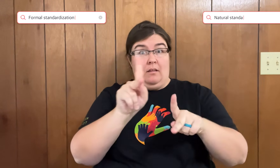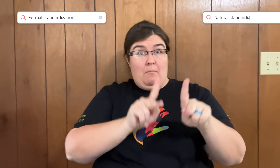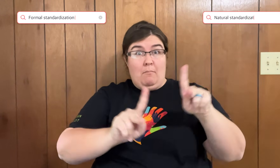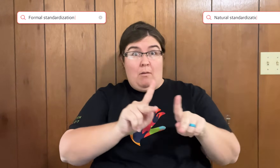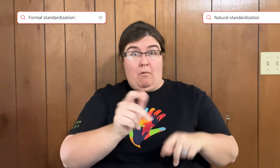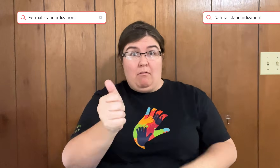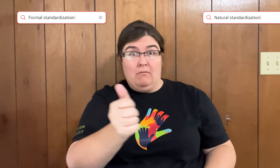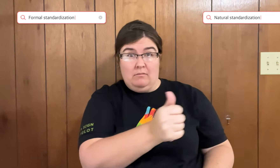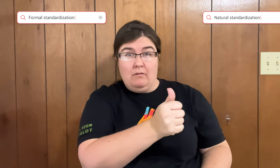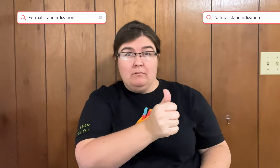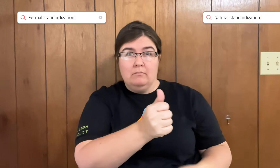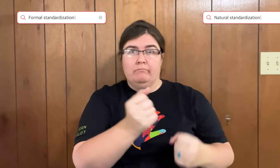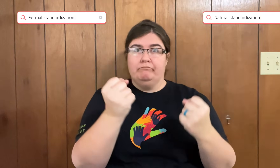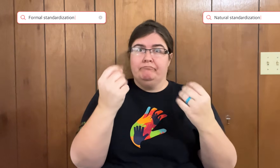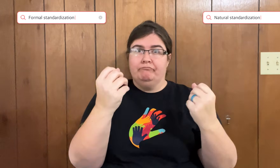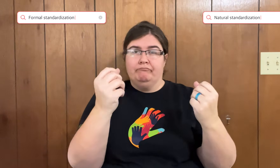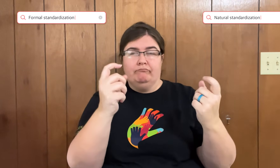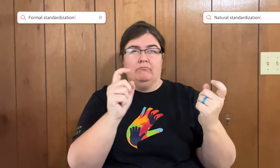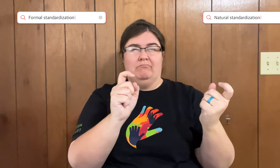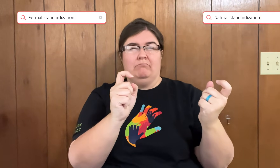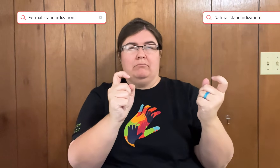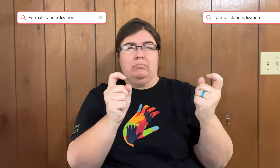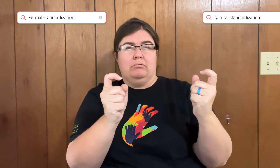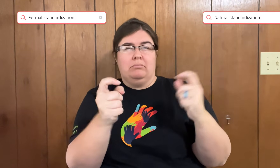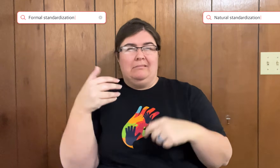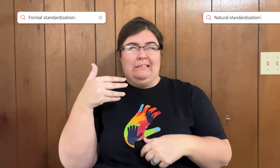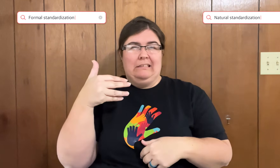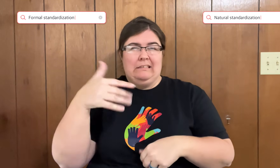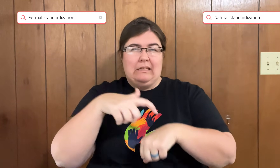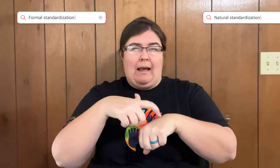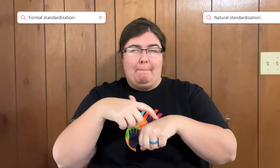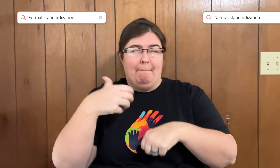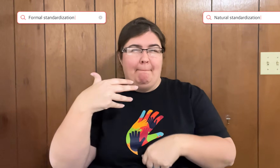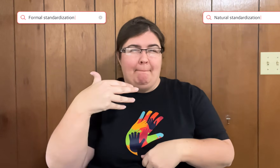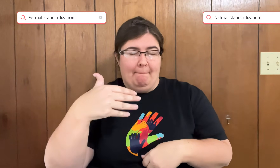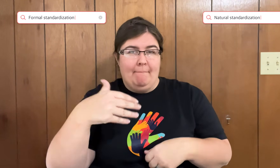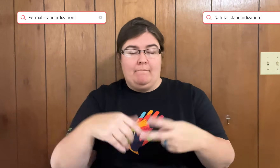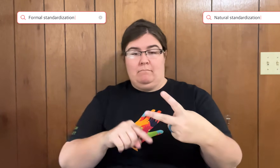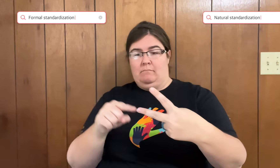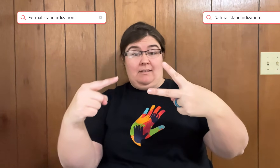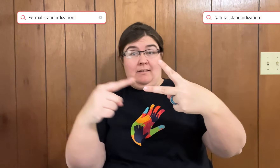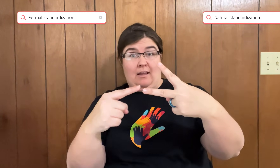So natural is from the bottom up, the people themselves change and adapt over time.